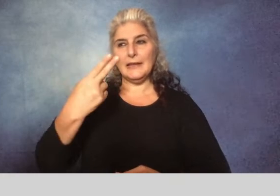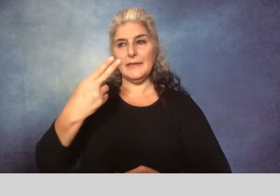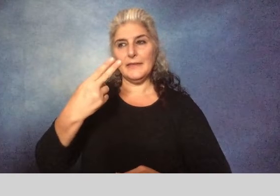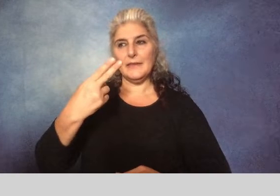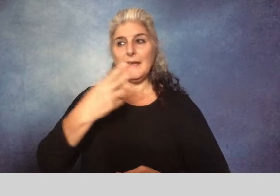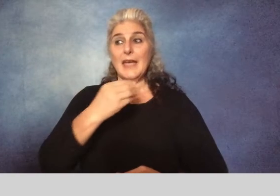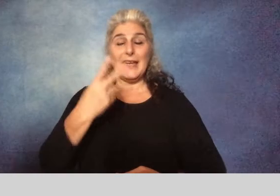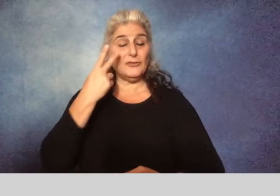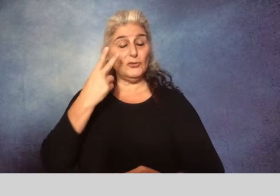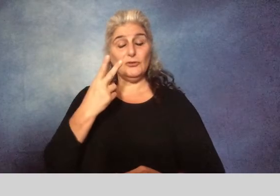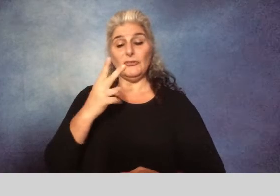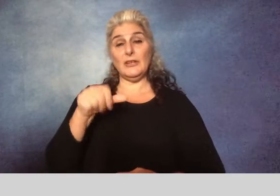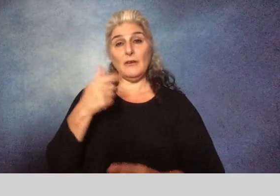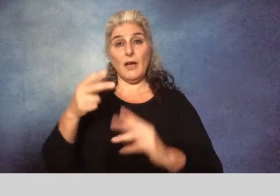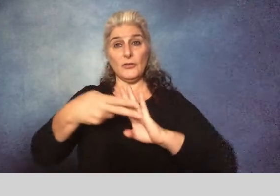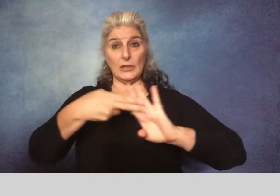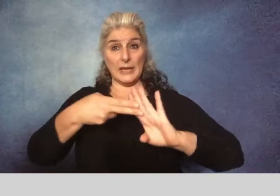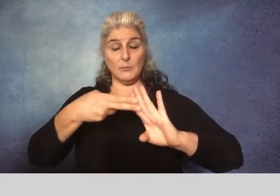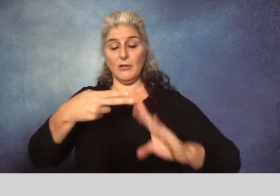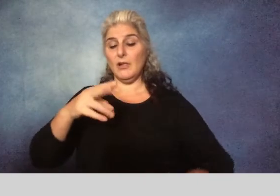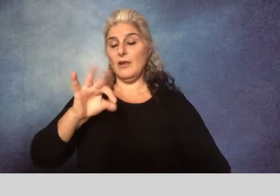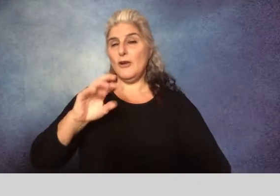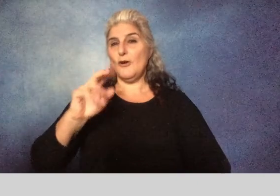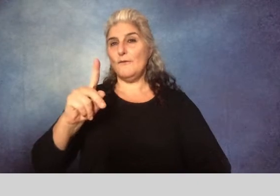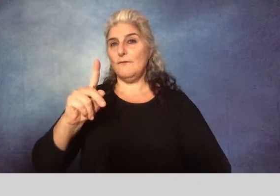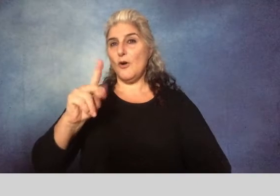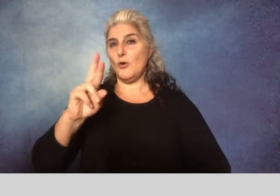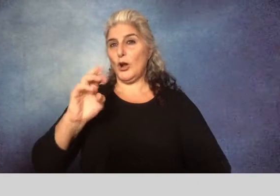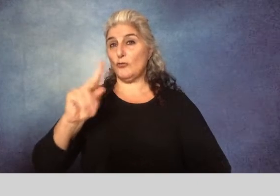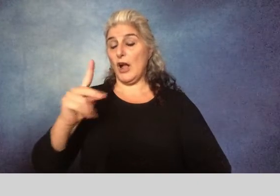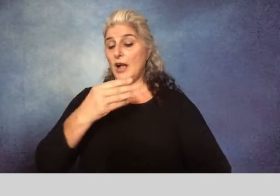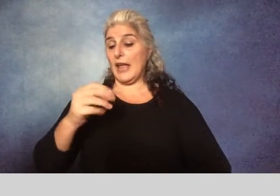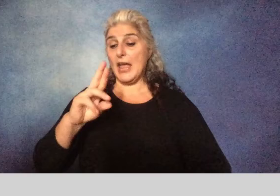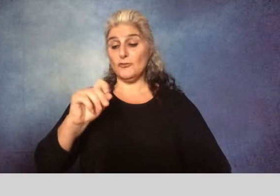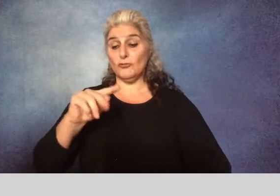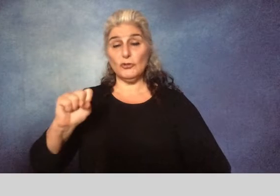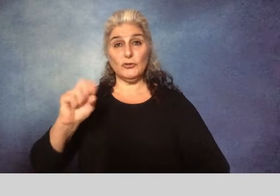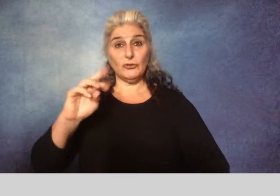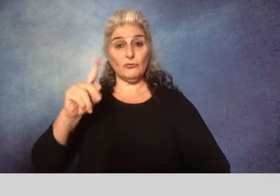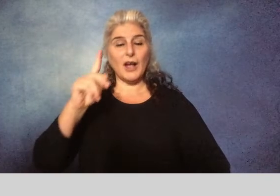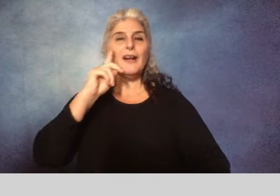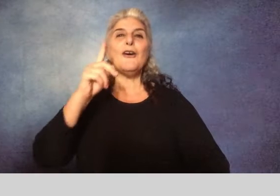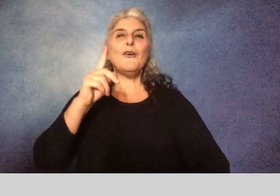And you see "Folk Rock" and "Roots Rock" for Bob Dylan and Tom waits.